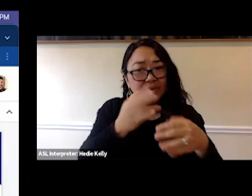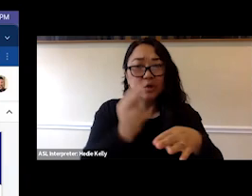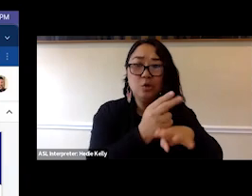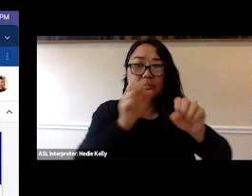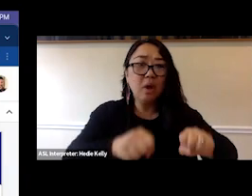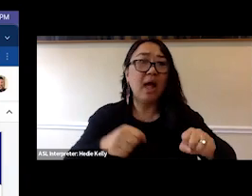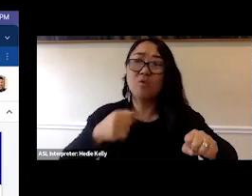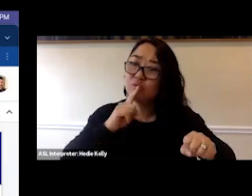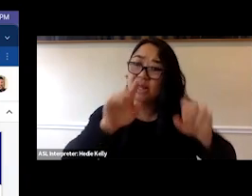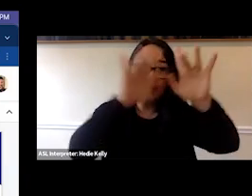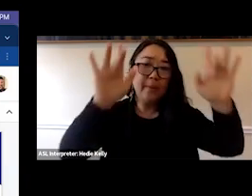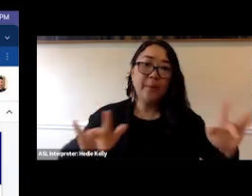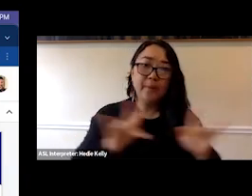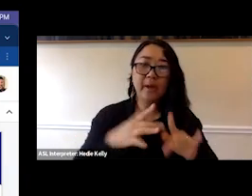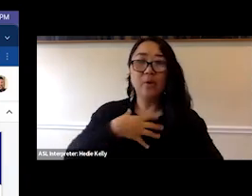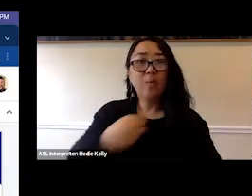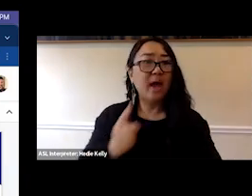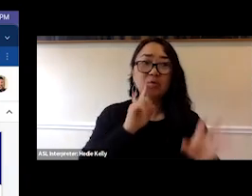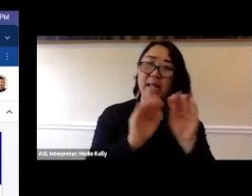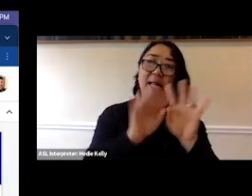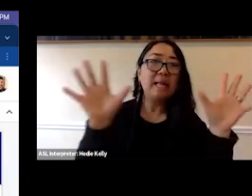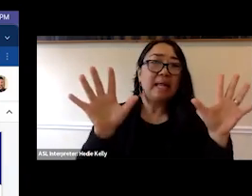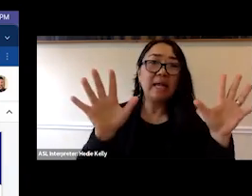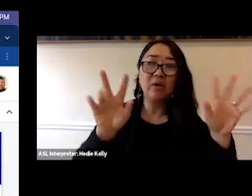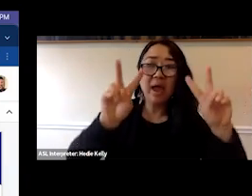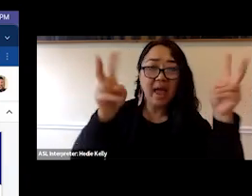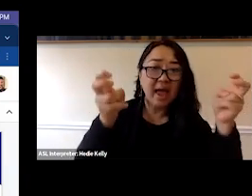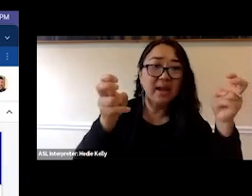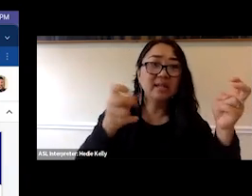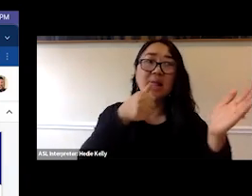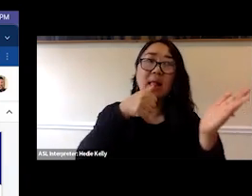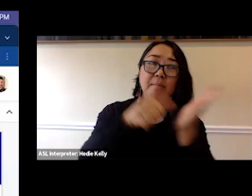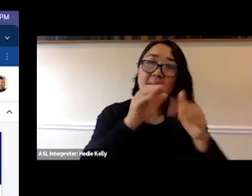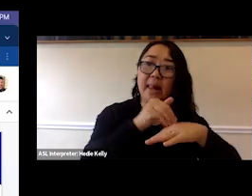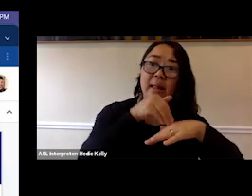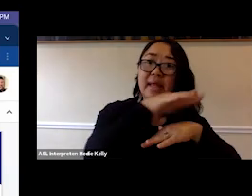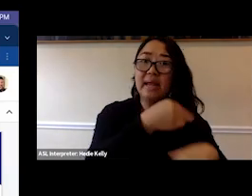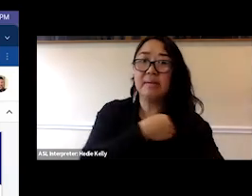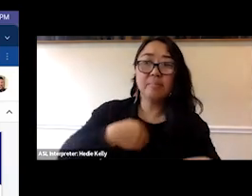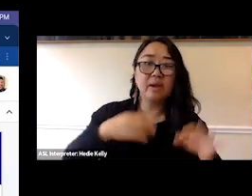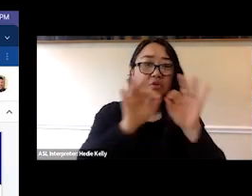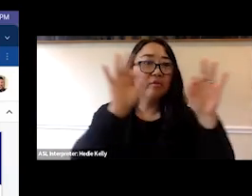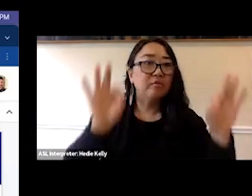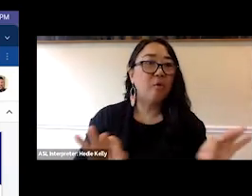It has clear headings starting with mail and membership form. It has headings for each of the sections.